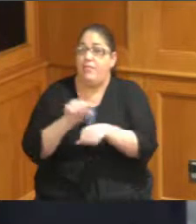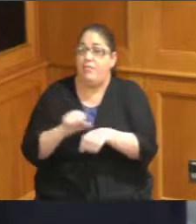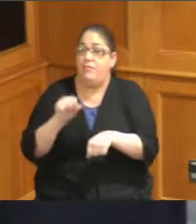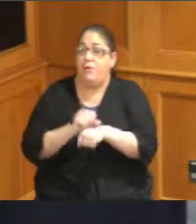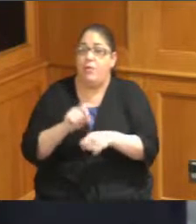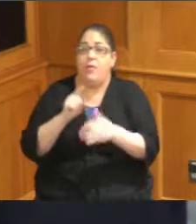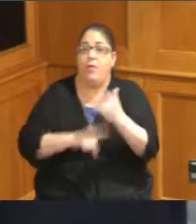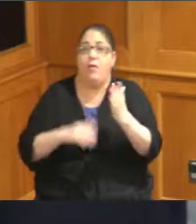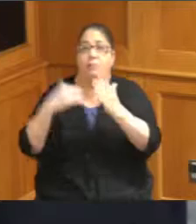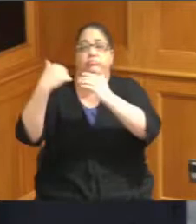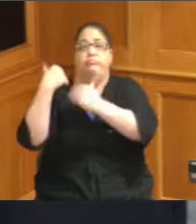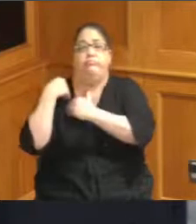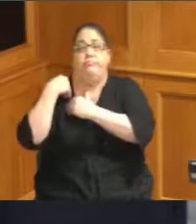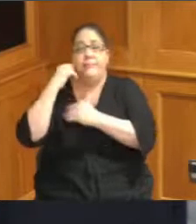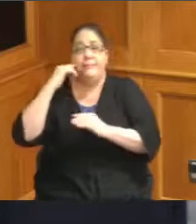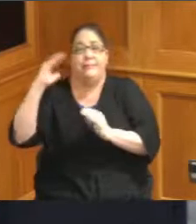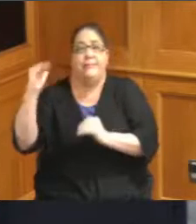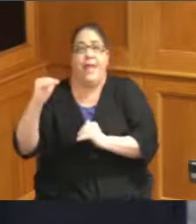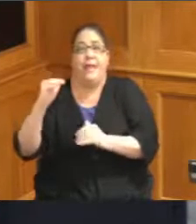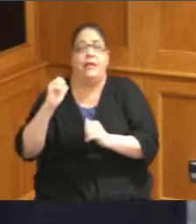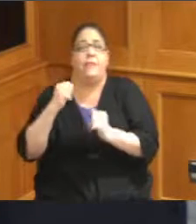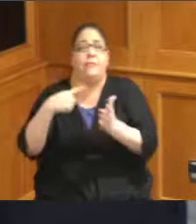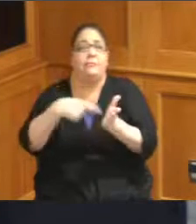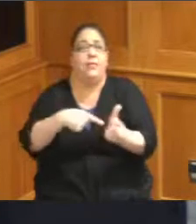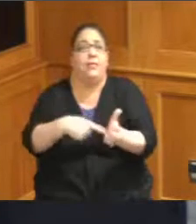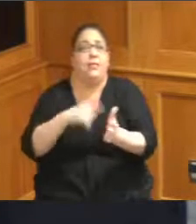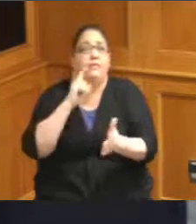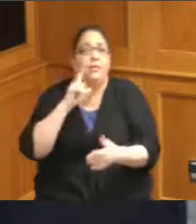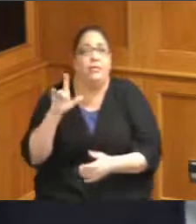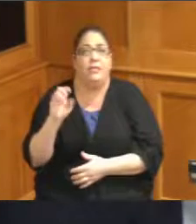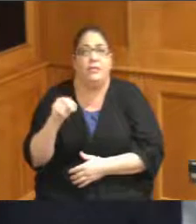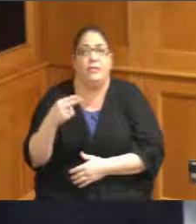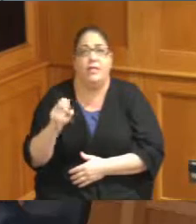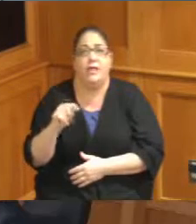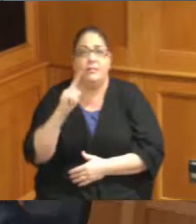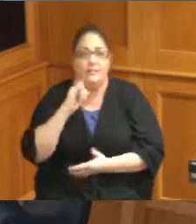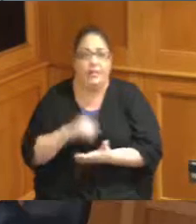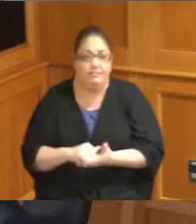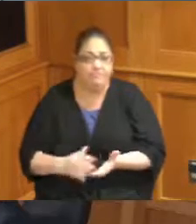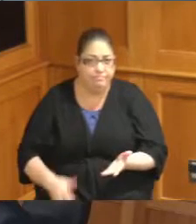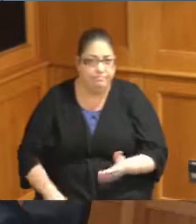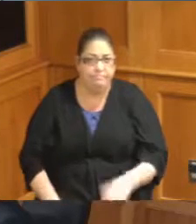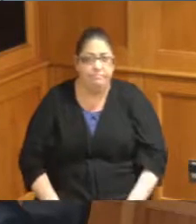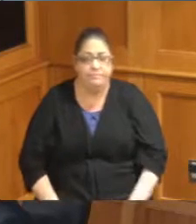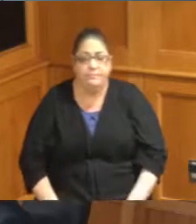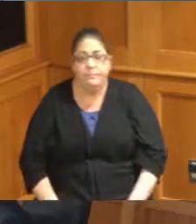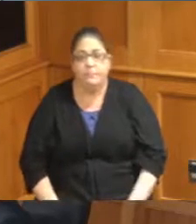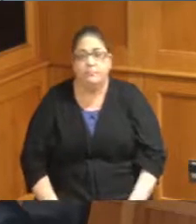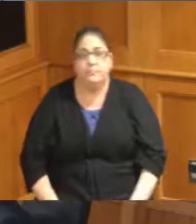expect and how the building will accrue with Lincoln Heights on that project the as this